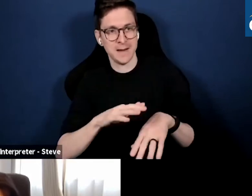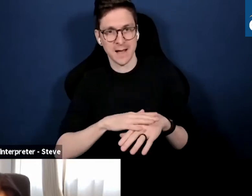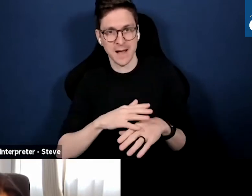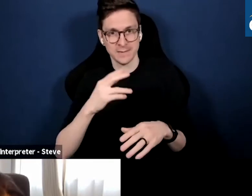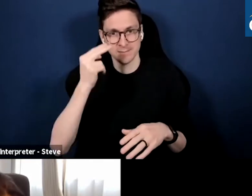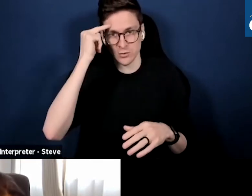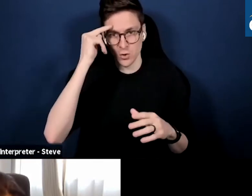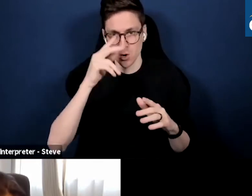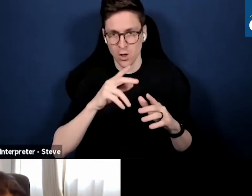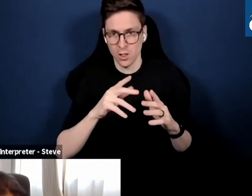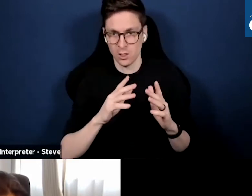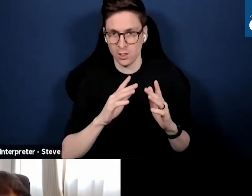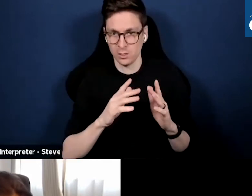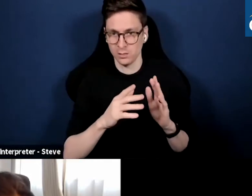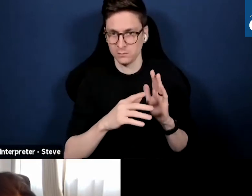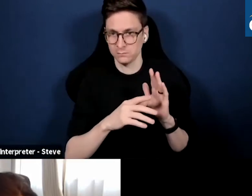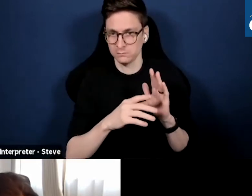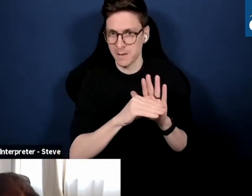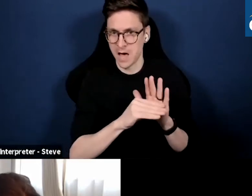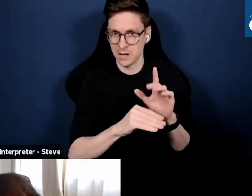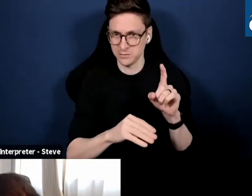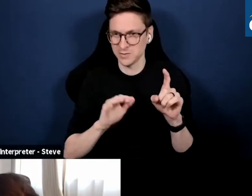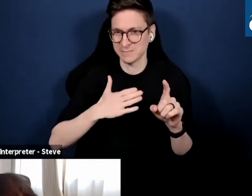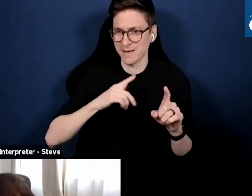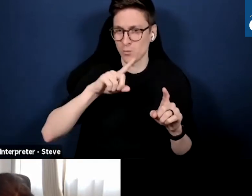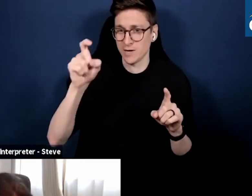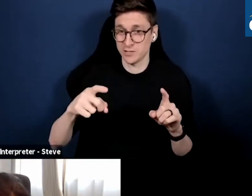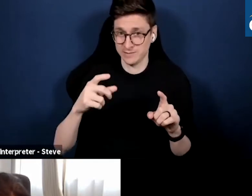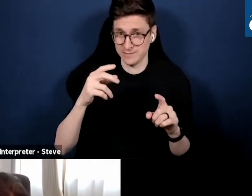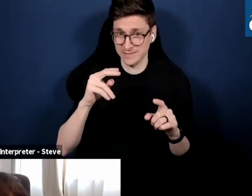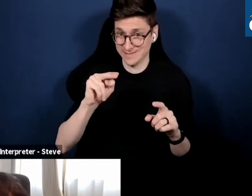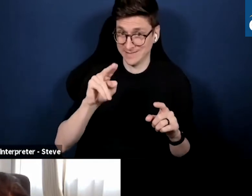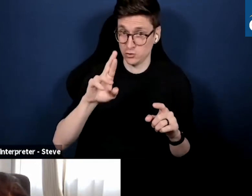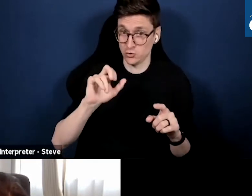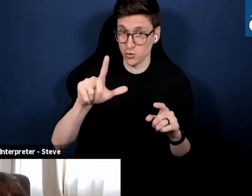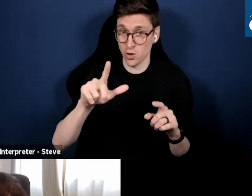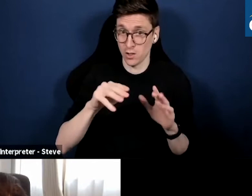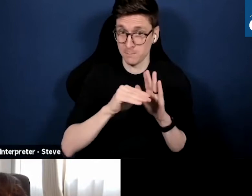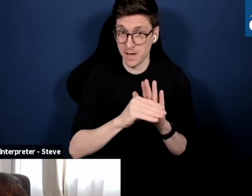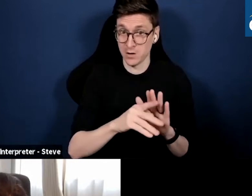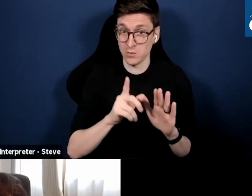yeah i think that's my question are the neural models really advancing the animation themselves